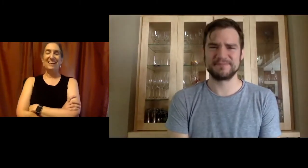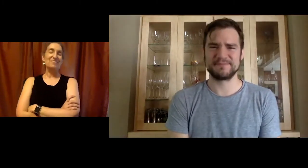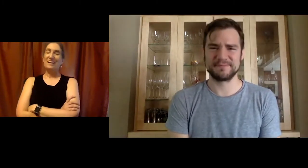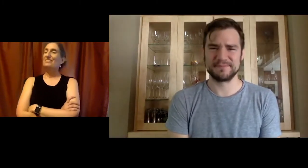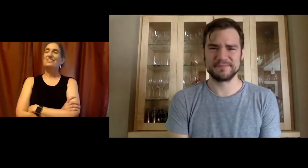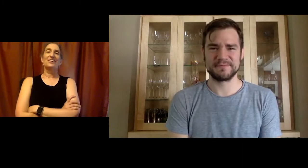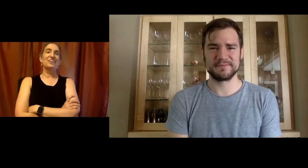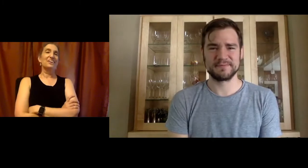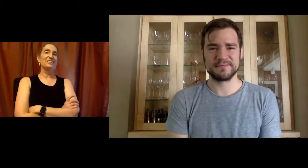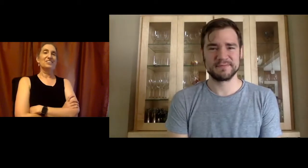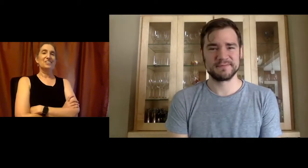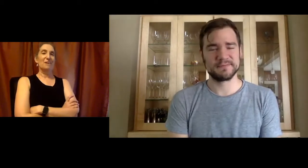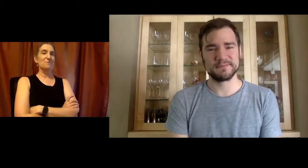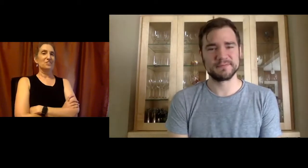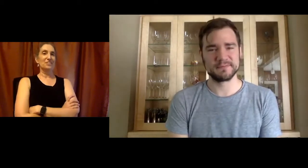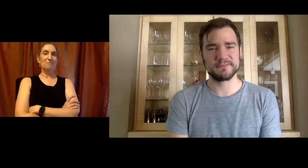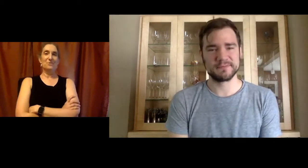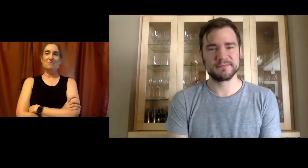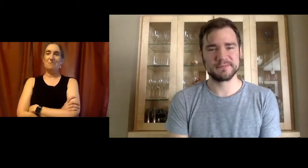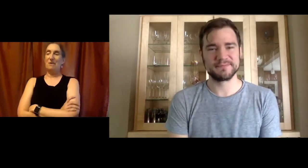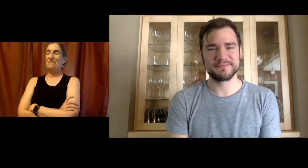I'm going to have such a good time watching them do Improv.